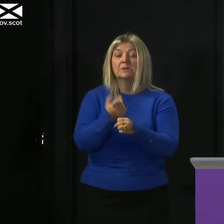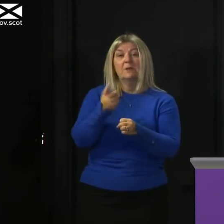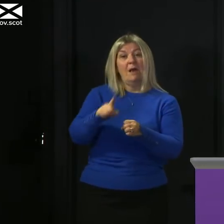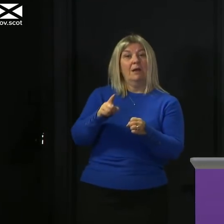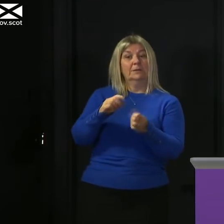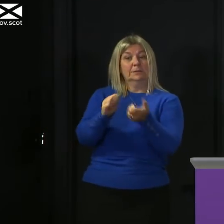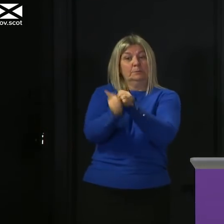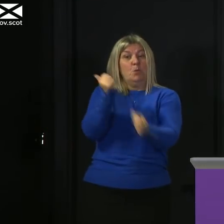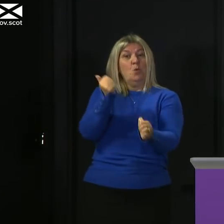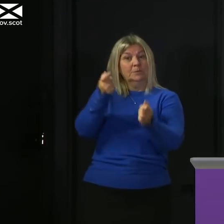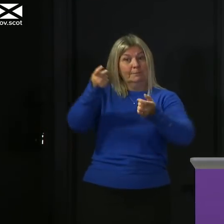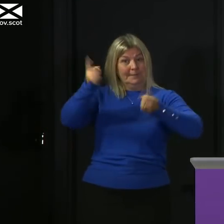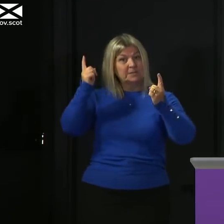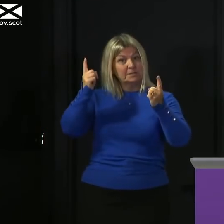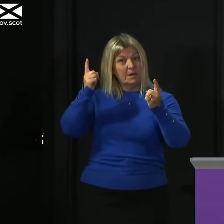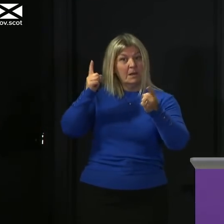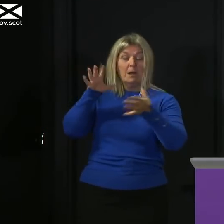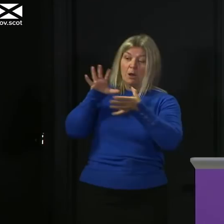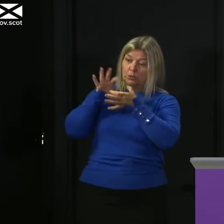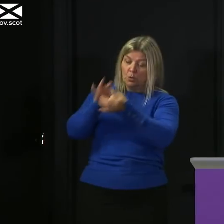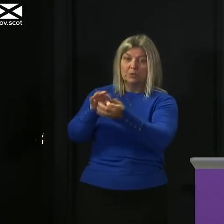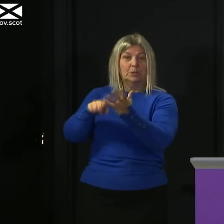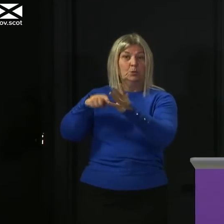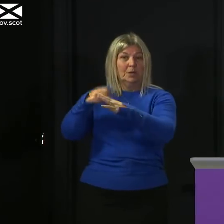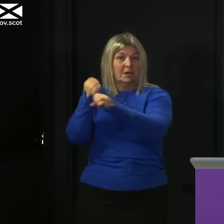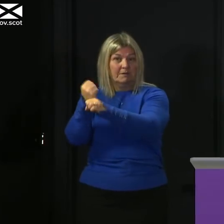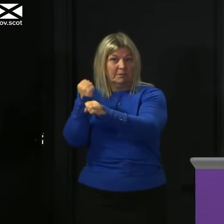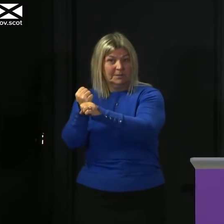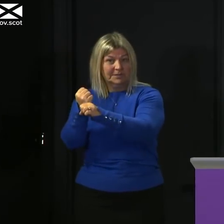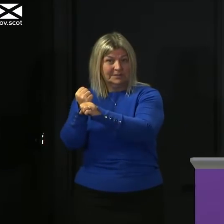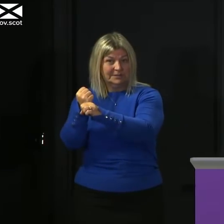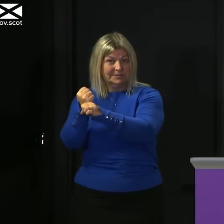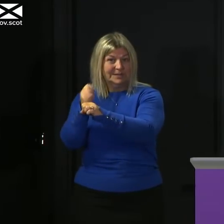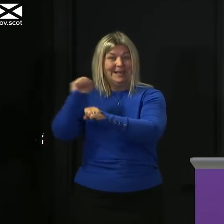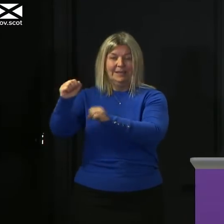and what can be done to support football, with his counterpart in the UK Government,